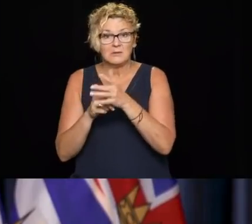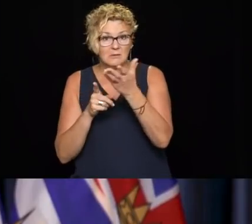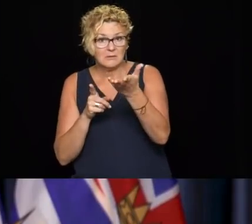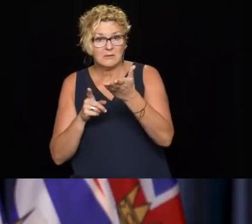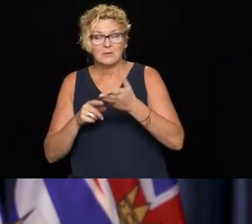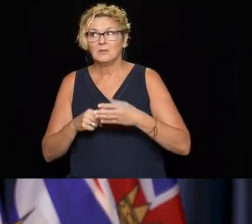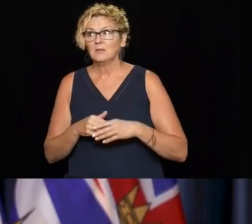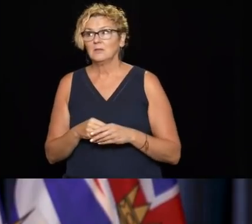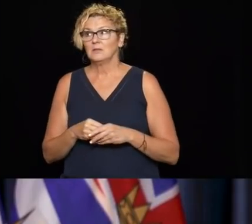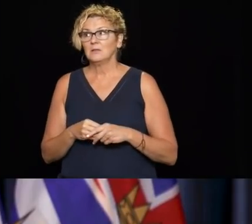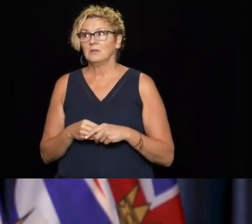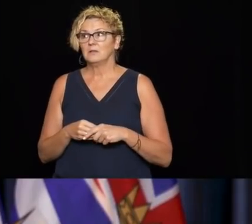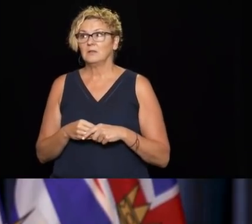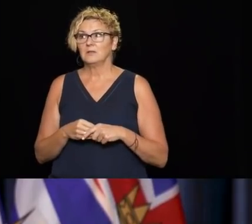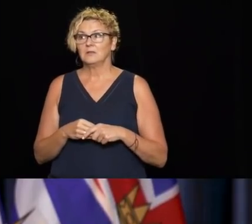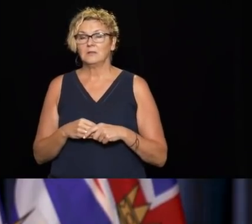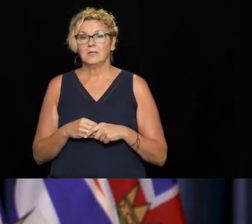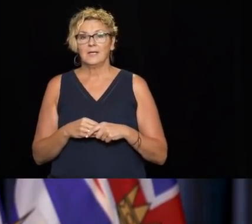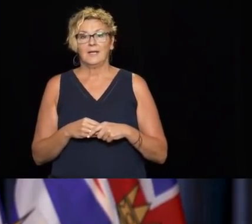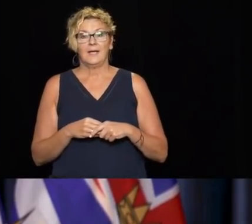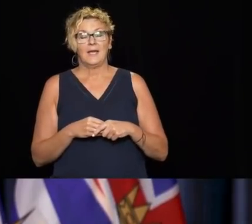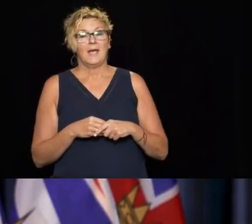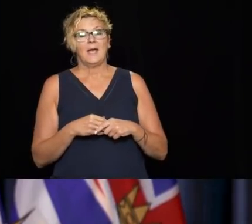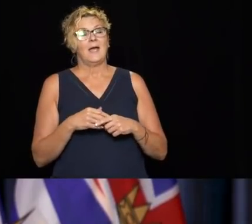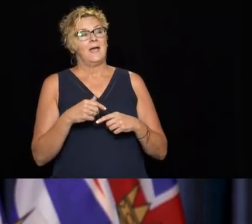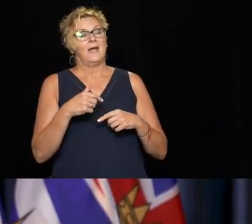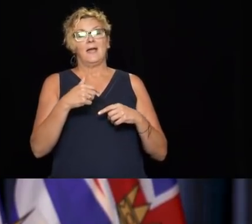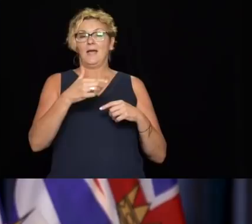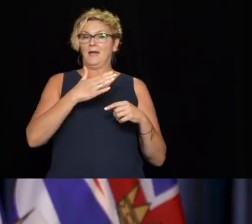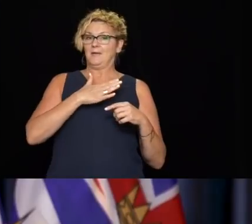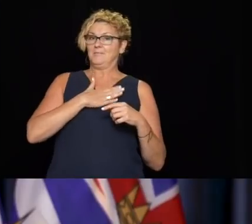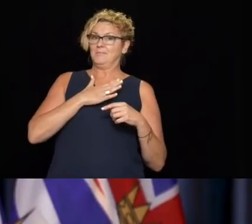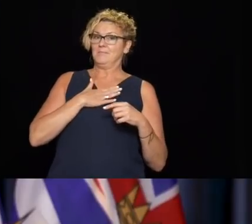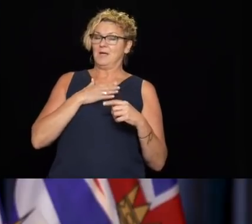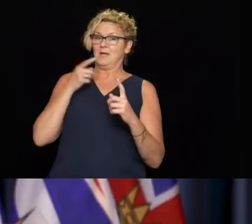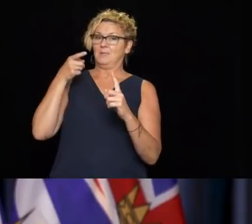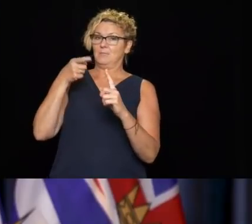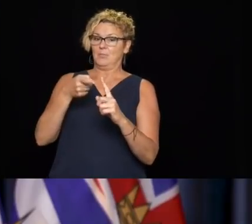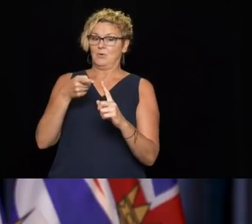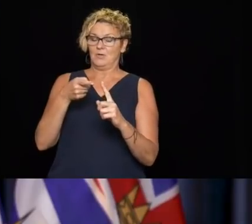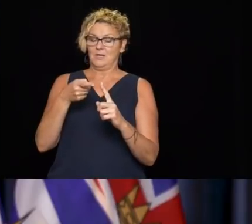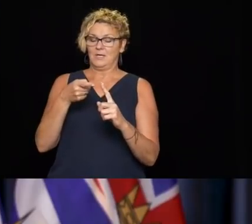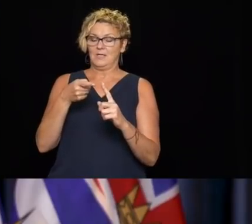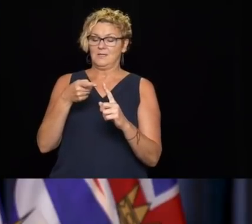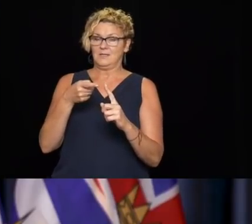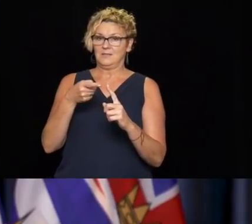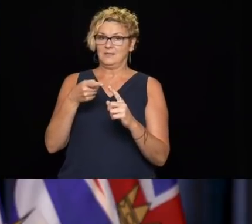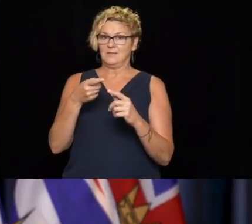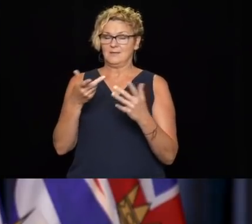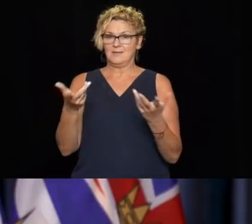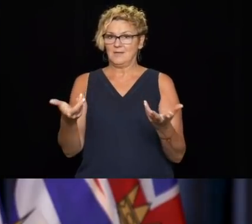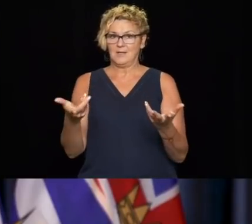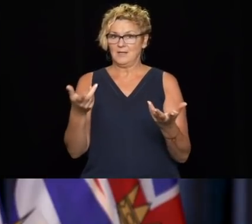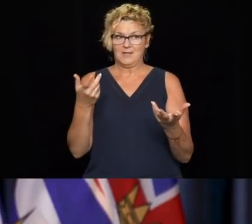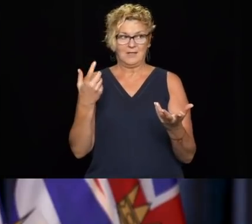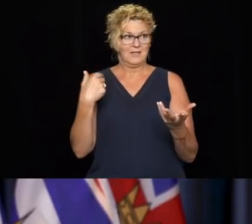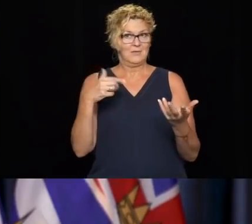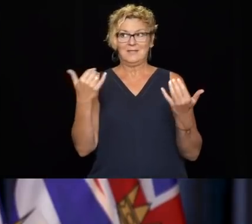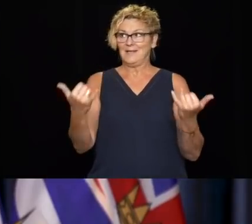Are you suggesting that you don't feel bound by the terms of what you signed any longer? Again you can parse my words, you get paid to